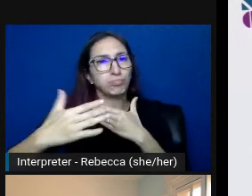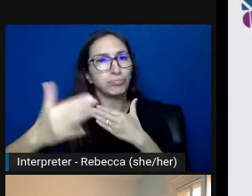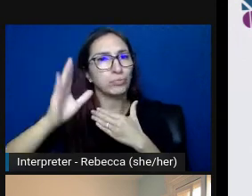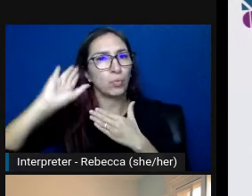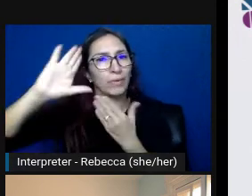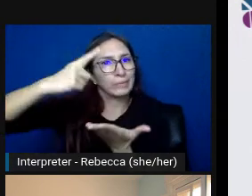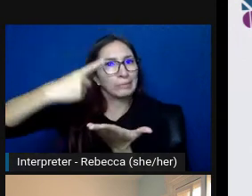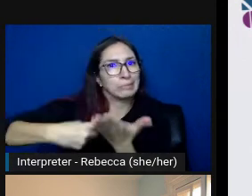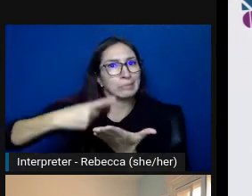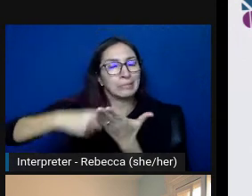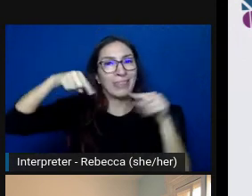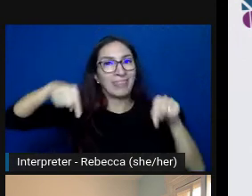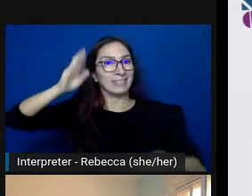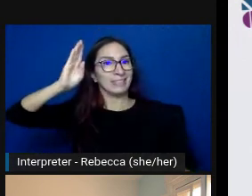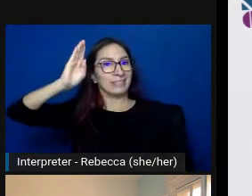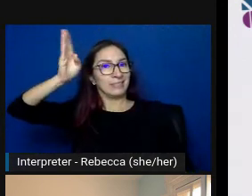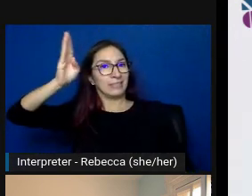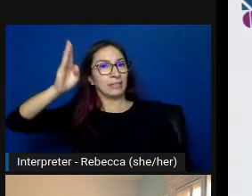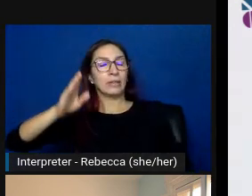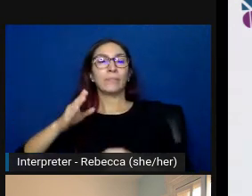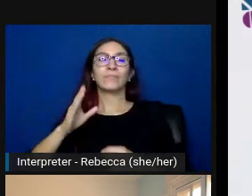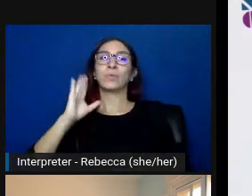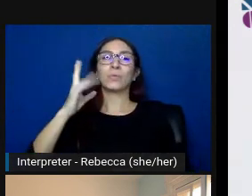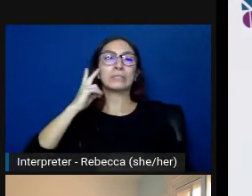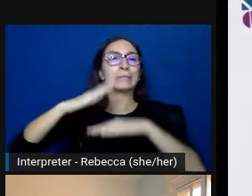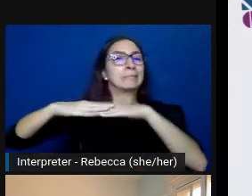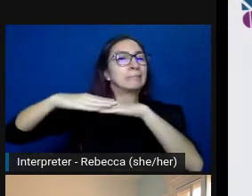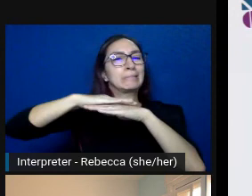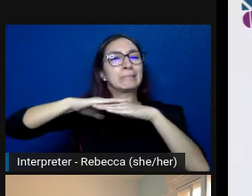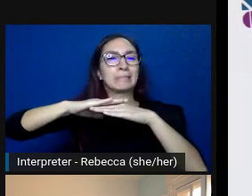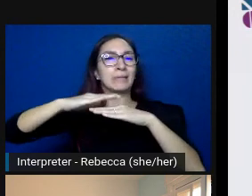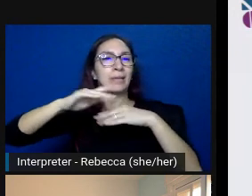We are going to see a bit of me, although Kim